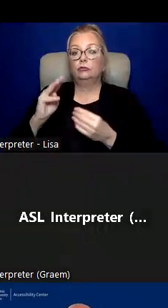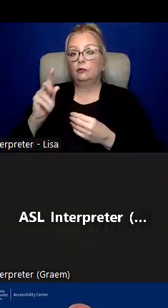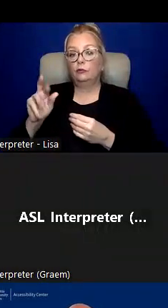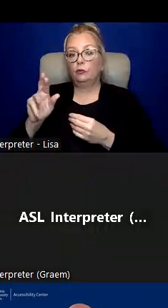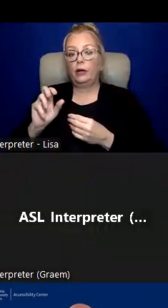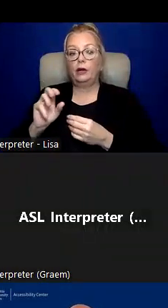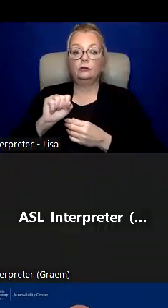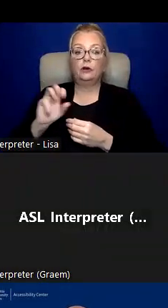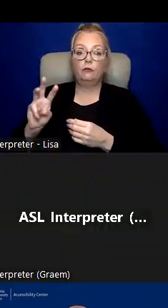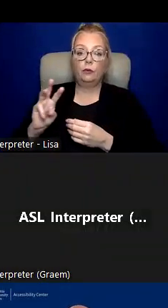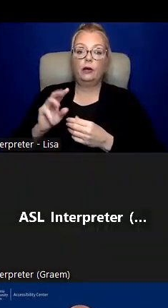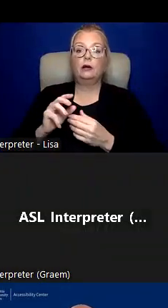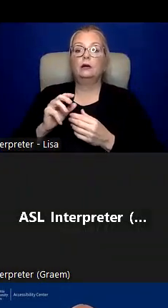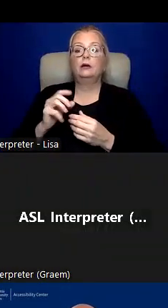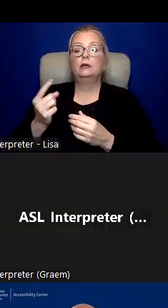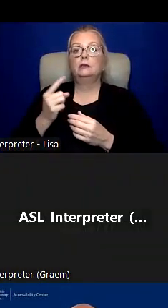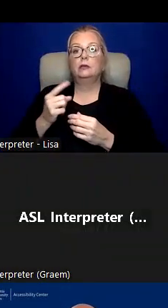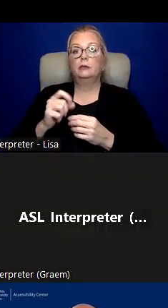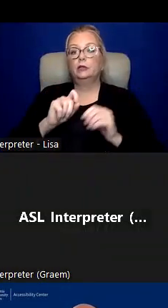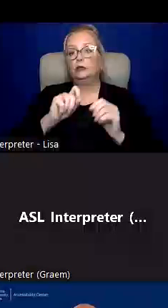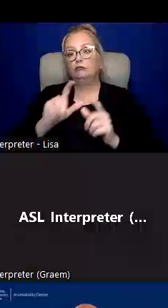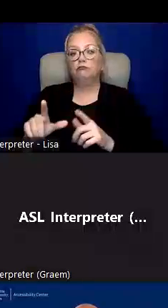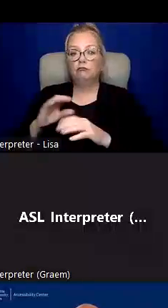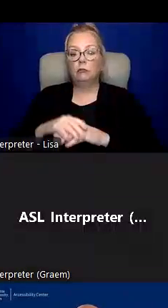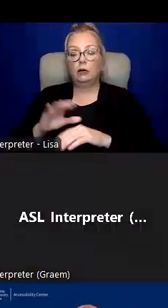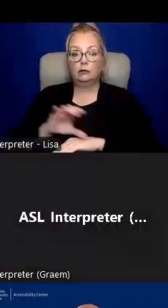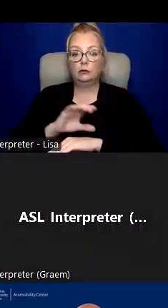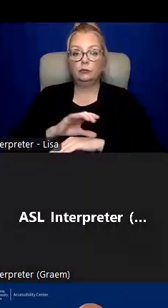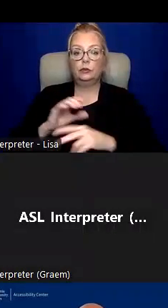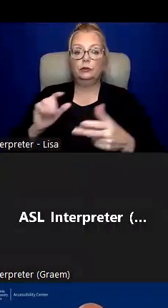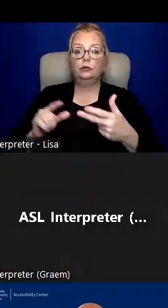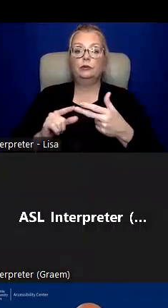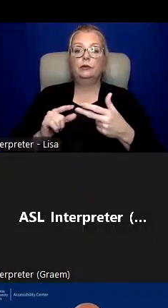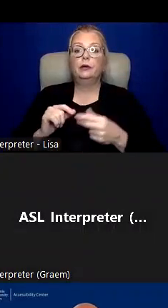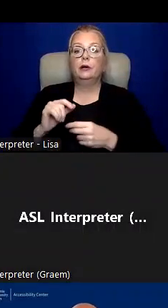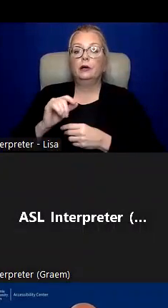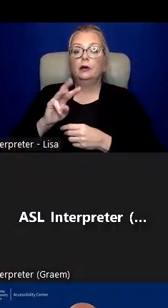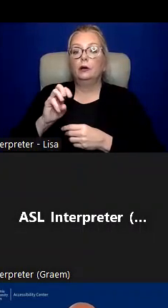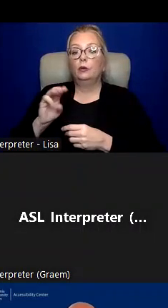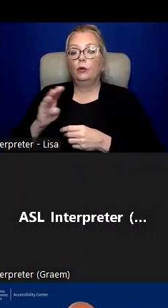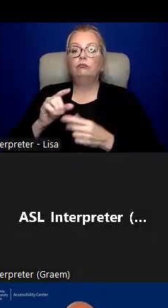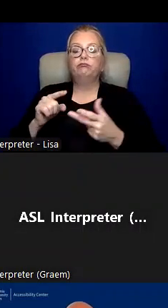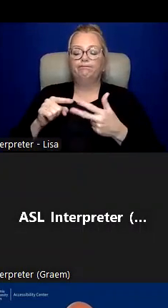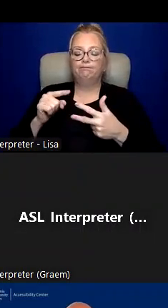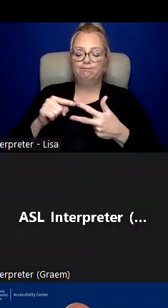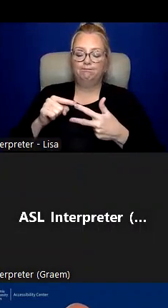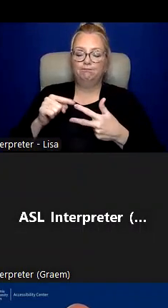for example, to the more common nowadays, the web and mobile applications that are pretty much everywhere,